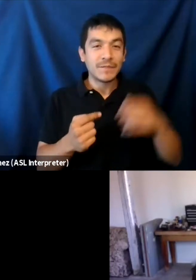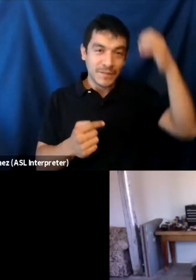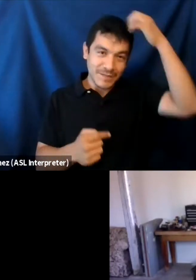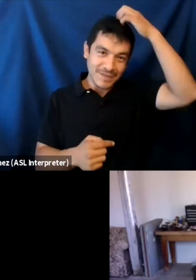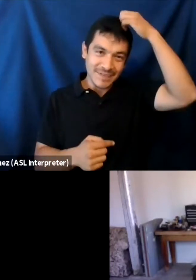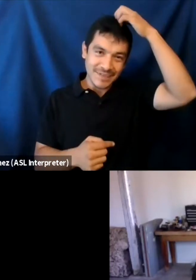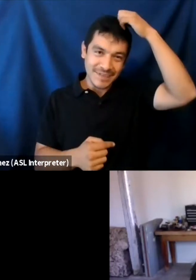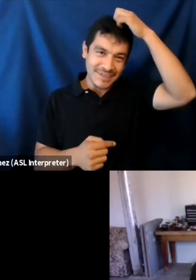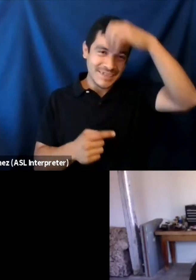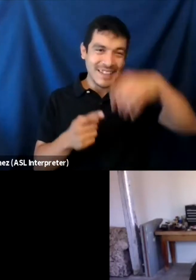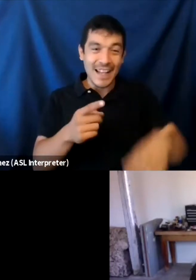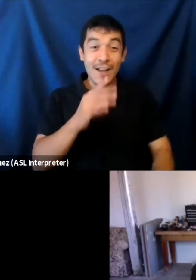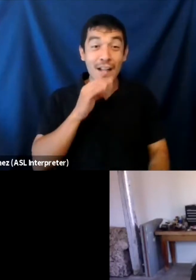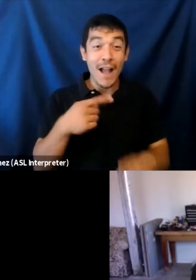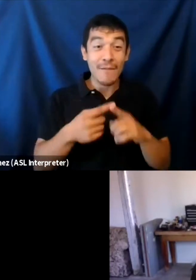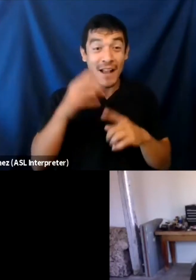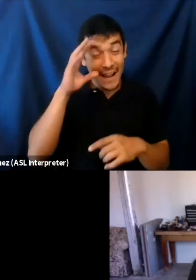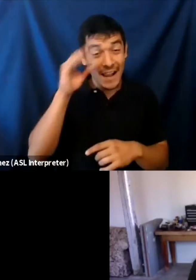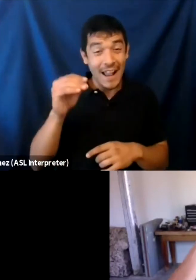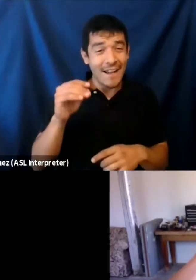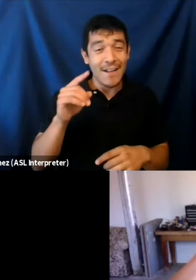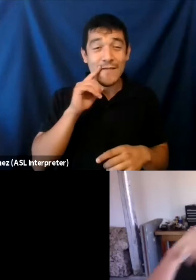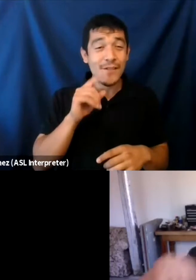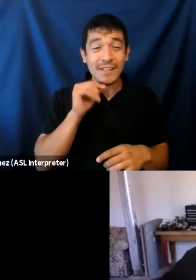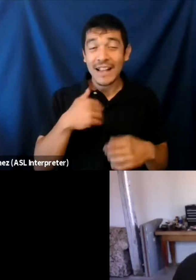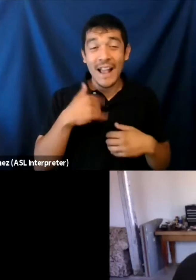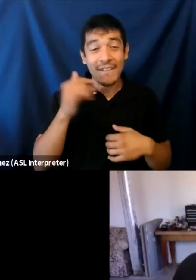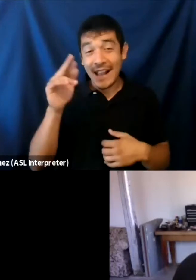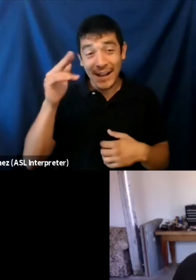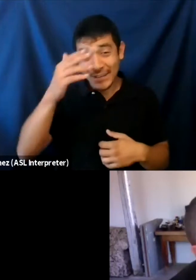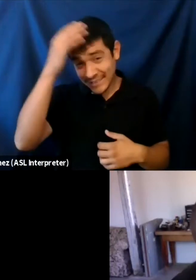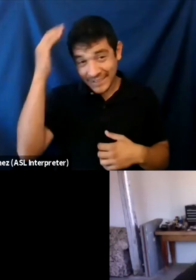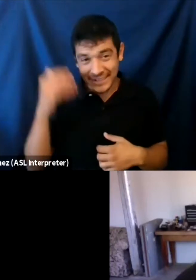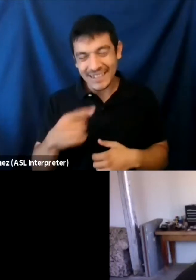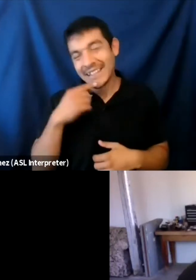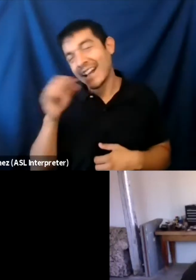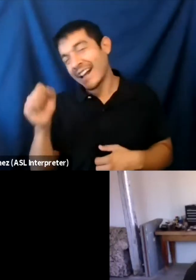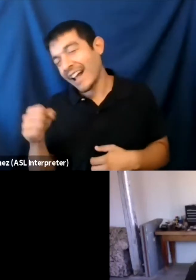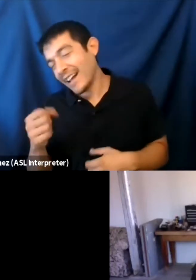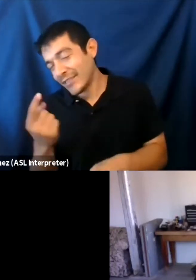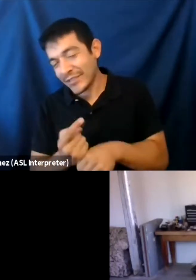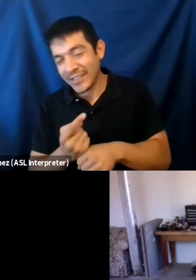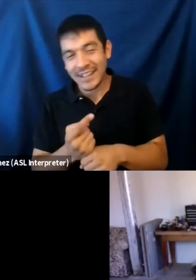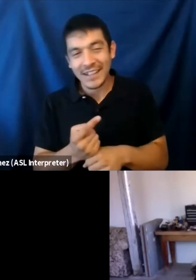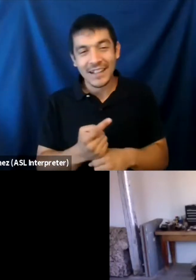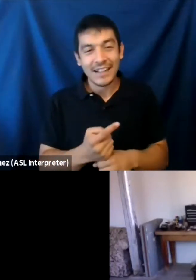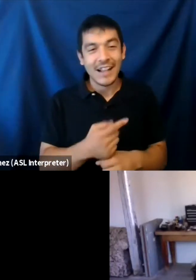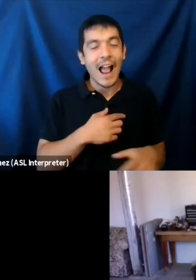for a guy who doesn't have hair as long as me. Yeah, I know, well, less hair less problems for me.